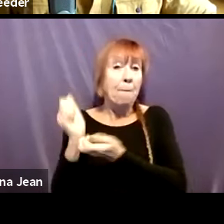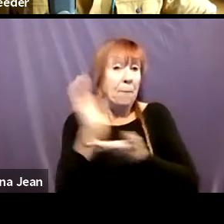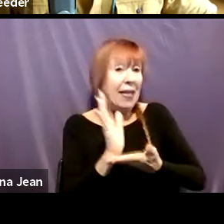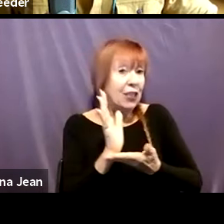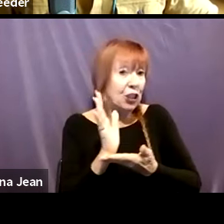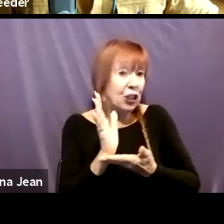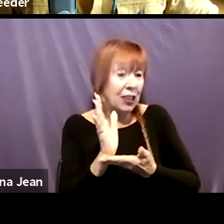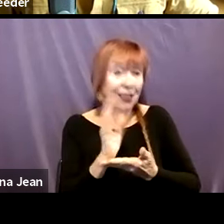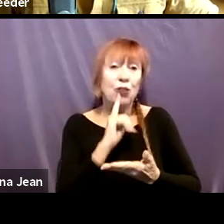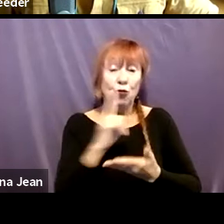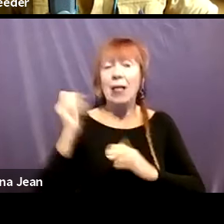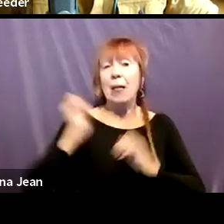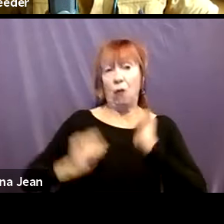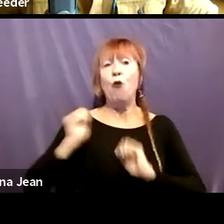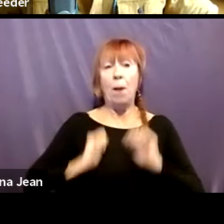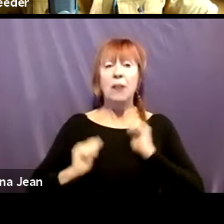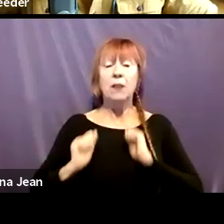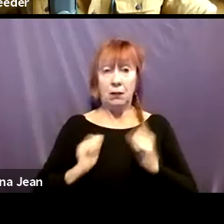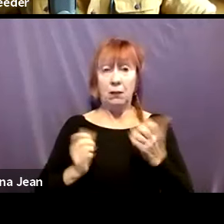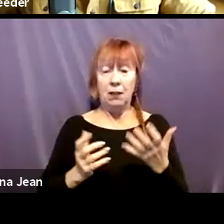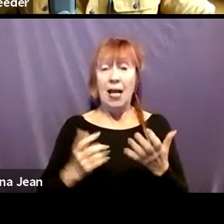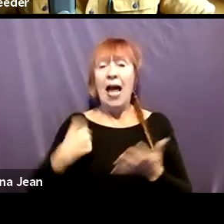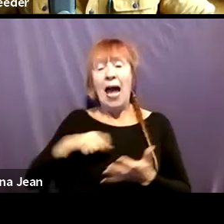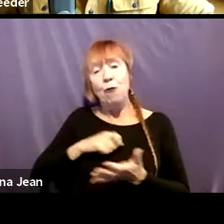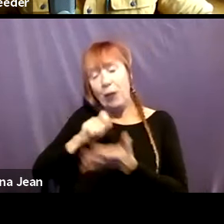And so, you know, as a writer, we write in solitude,